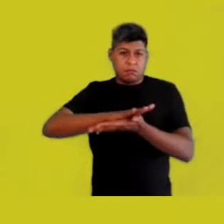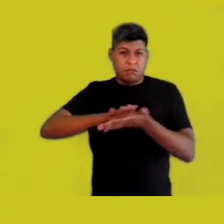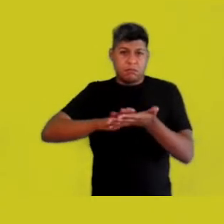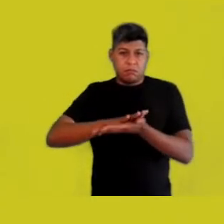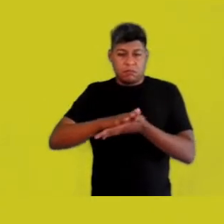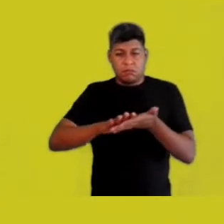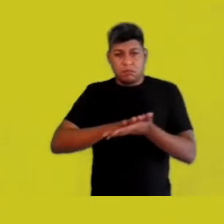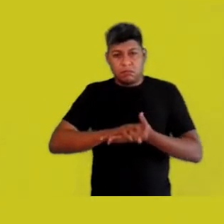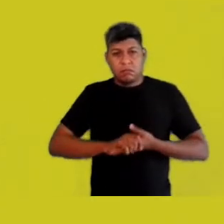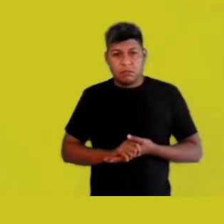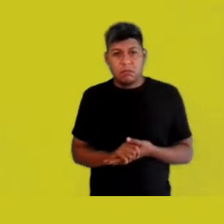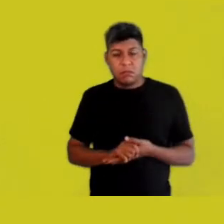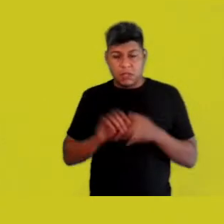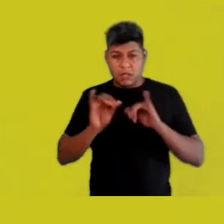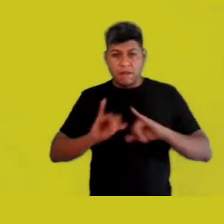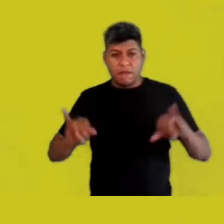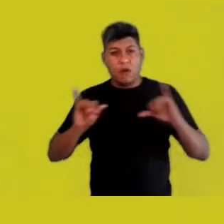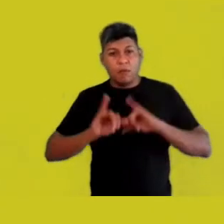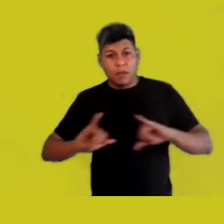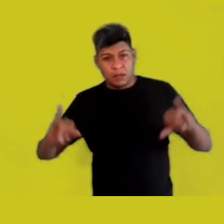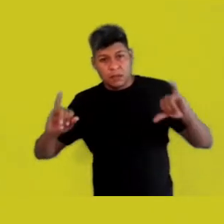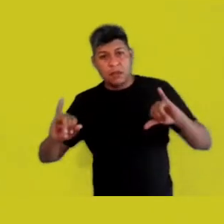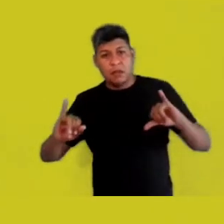of information, positions and affections.